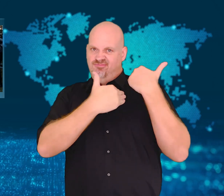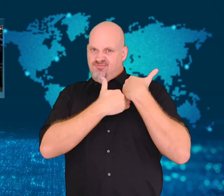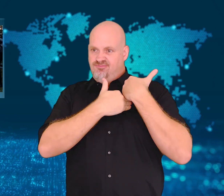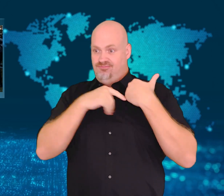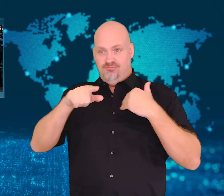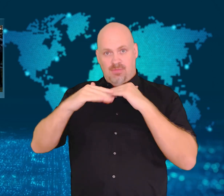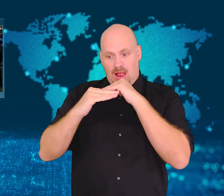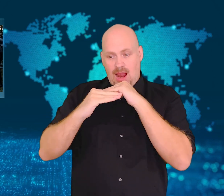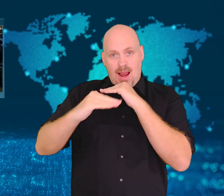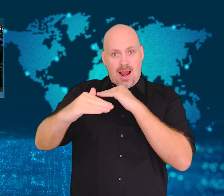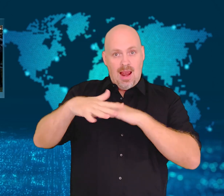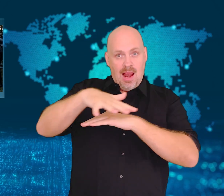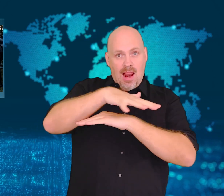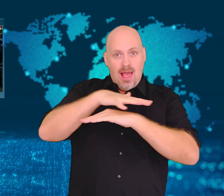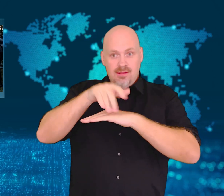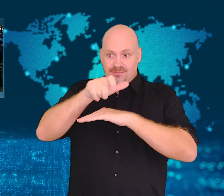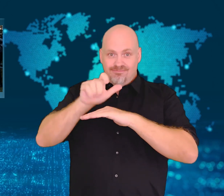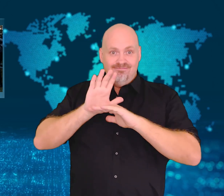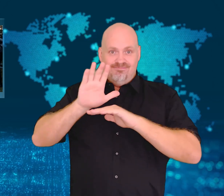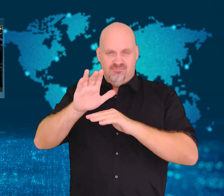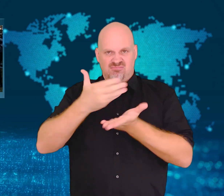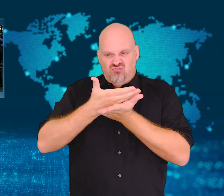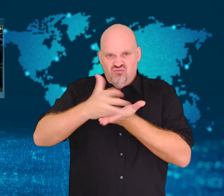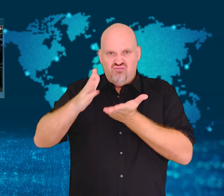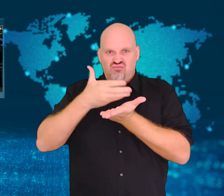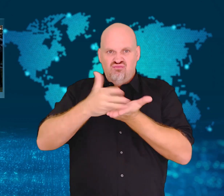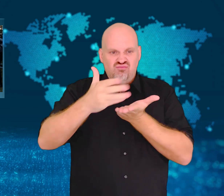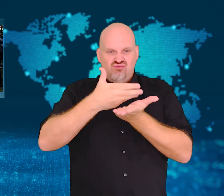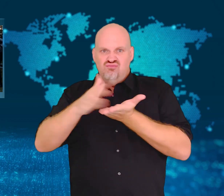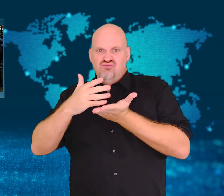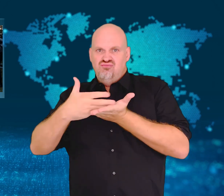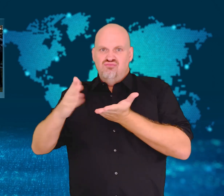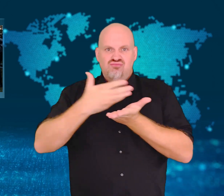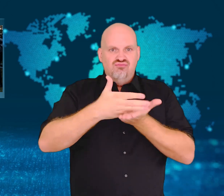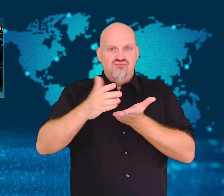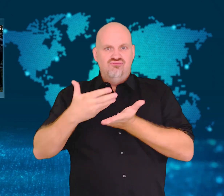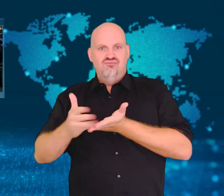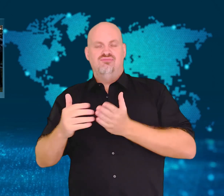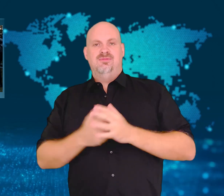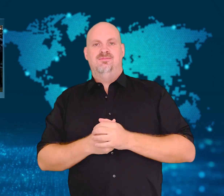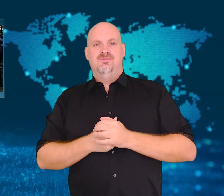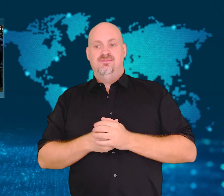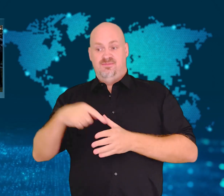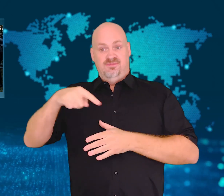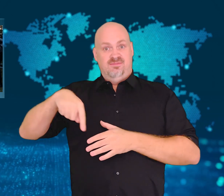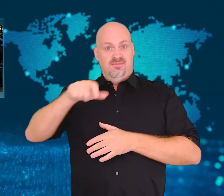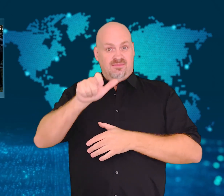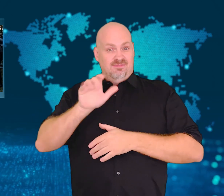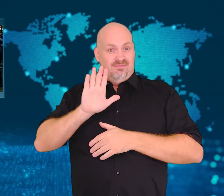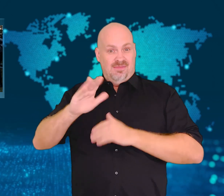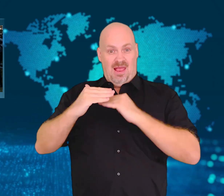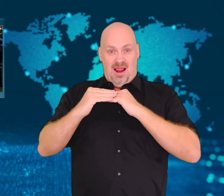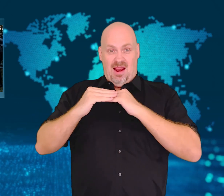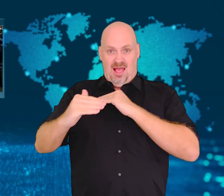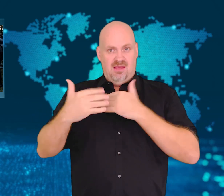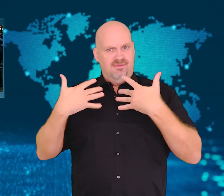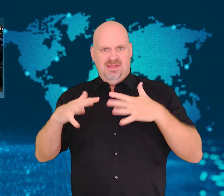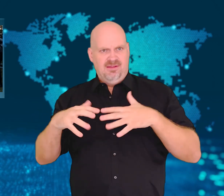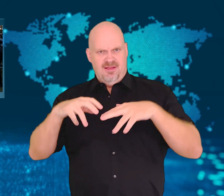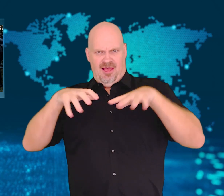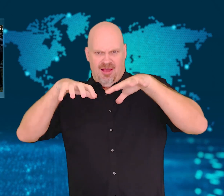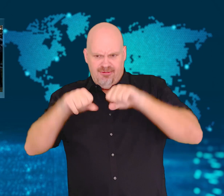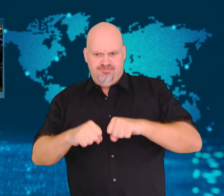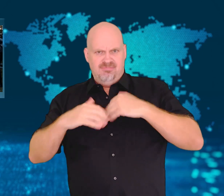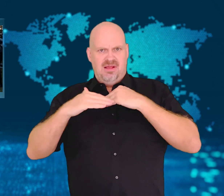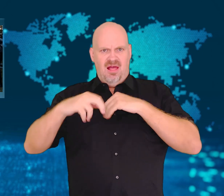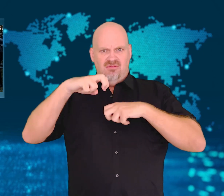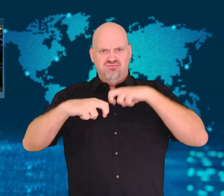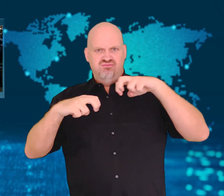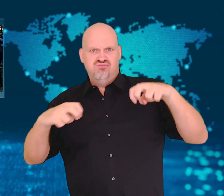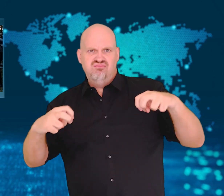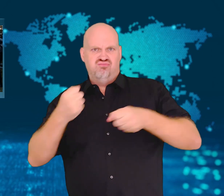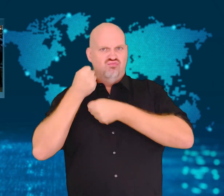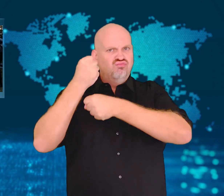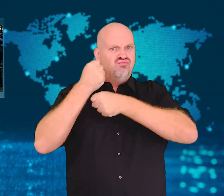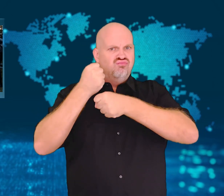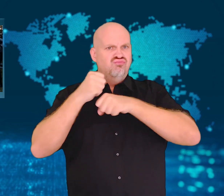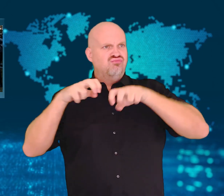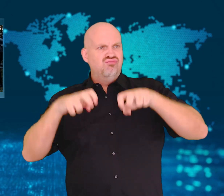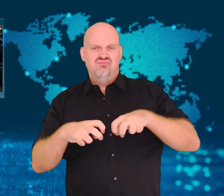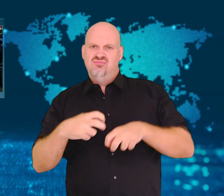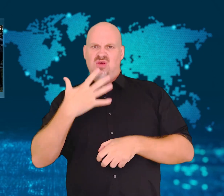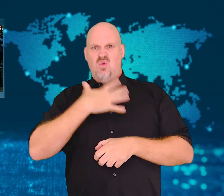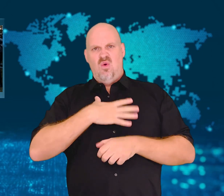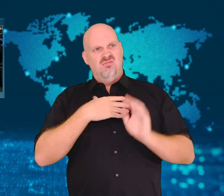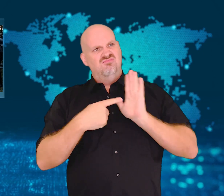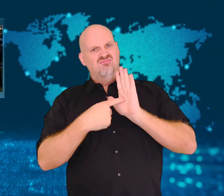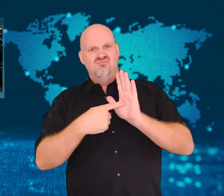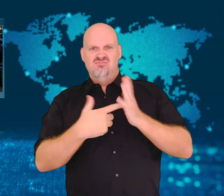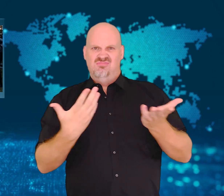Community members had occupied areas of the land to protest for